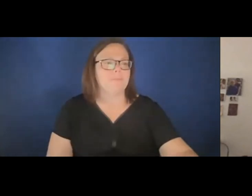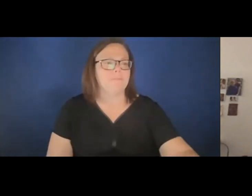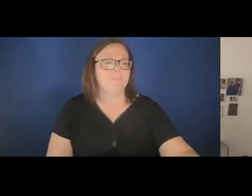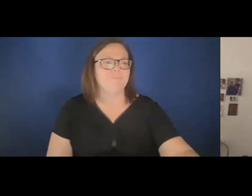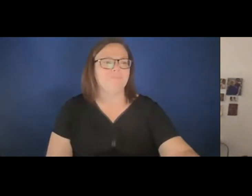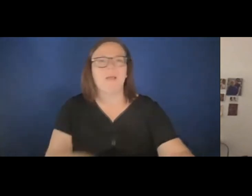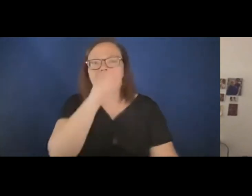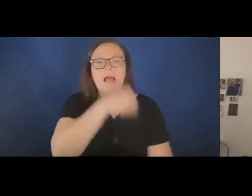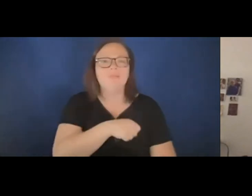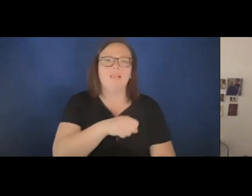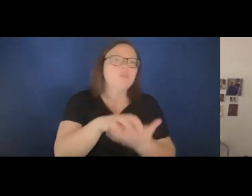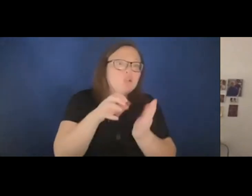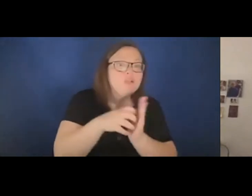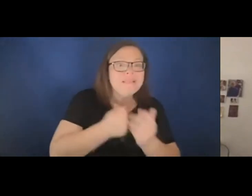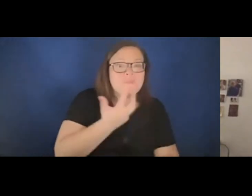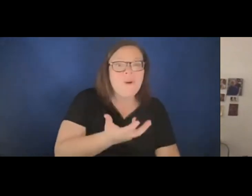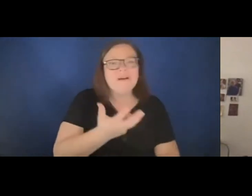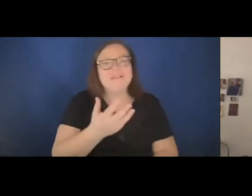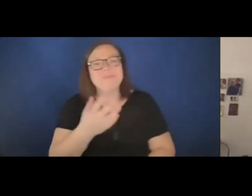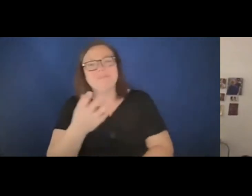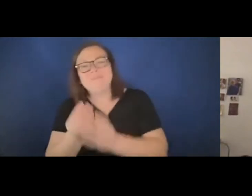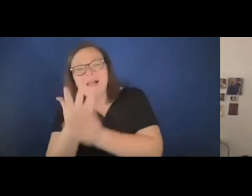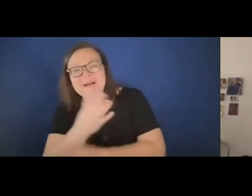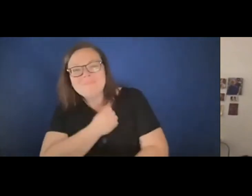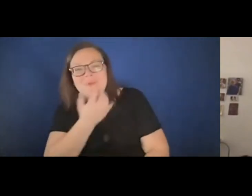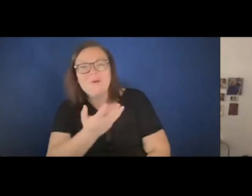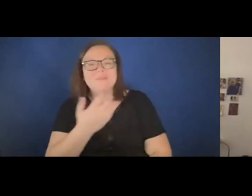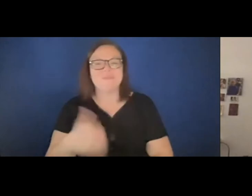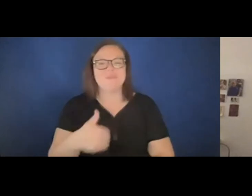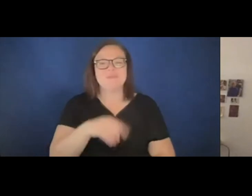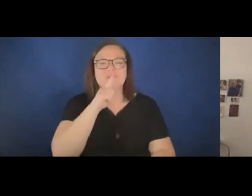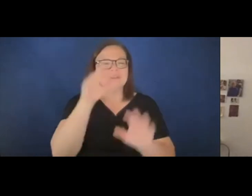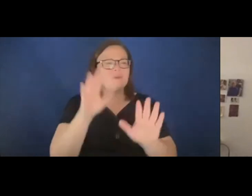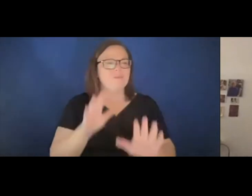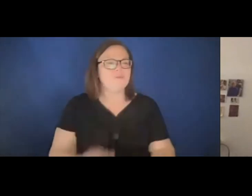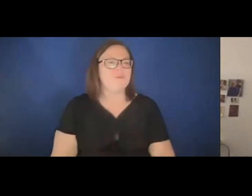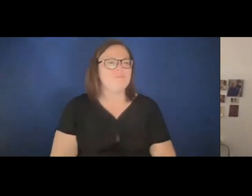love plant poems--everything put together is just really, really wonderful. And our